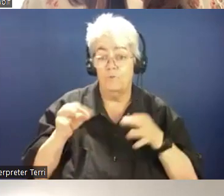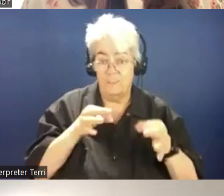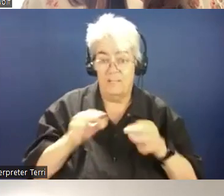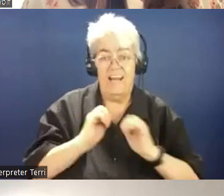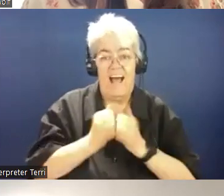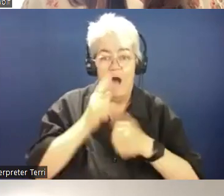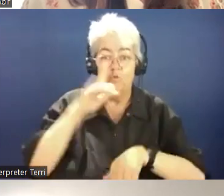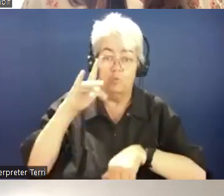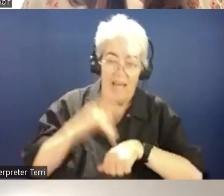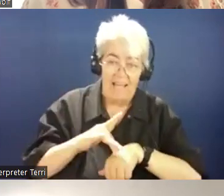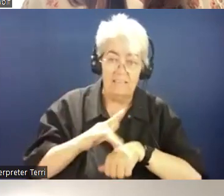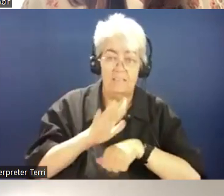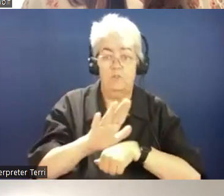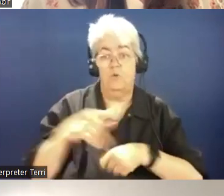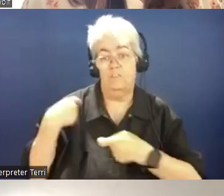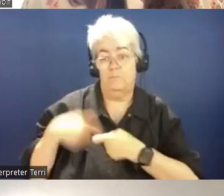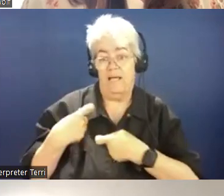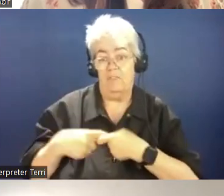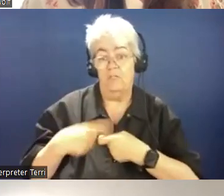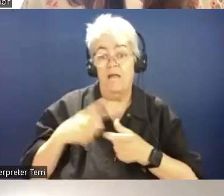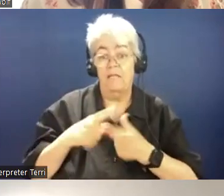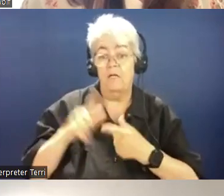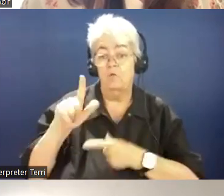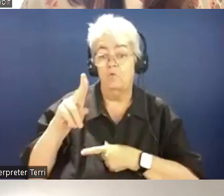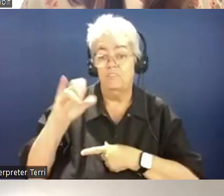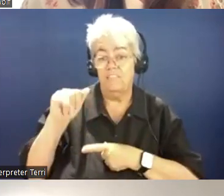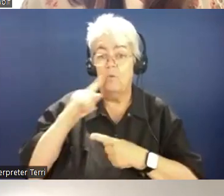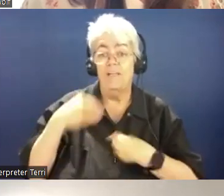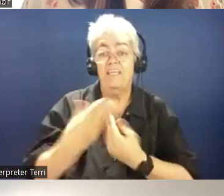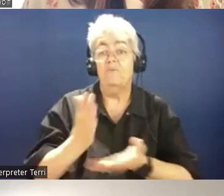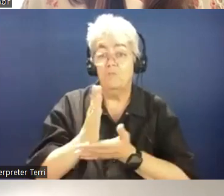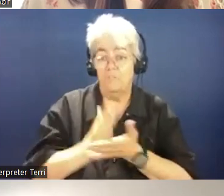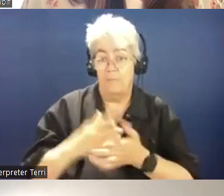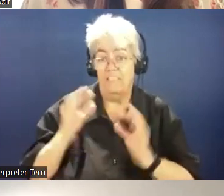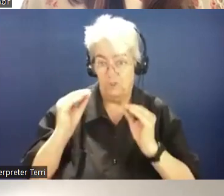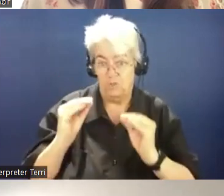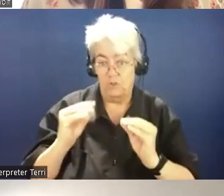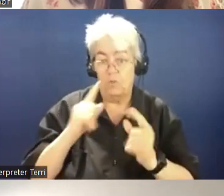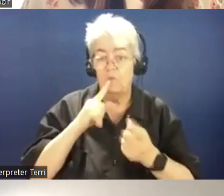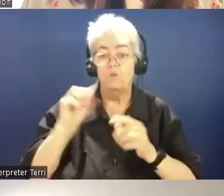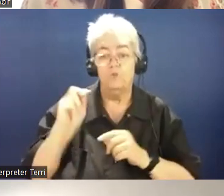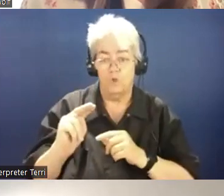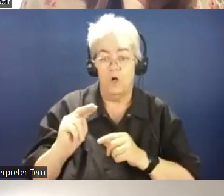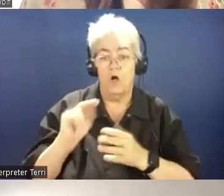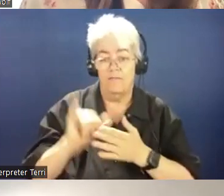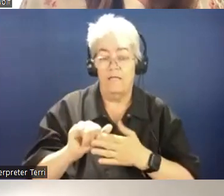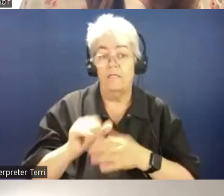And then Lucia is going to also give you some instructions and Spanish and we'll turn that channel on. So if you do want to access the Spanish